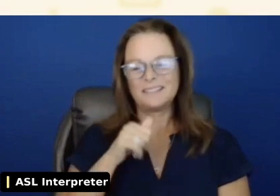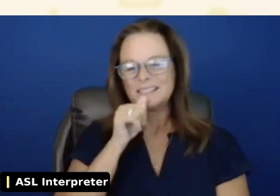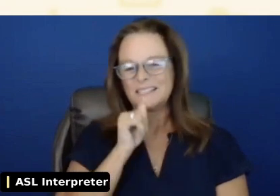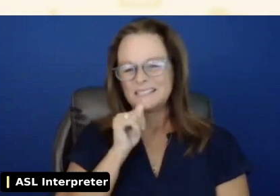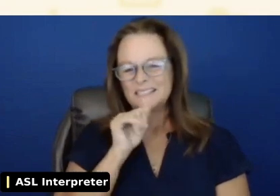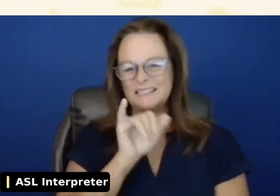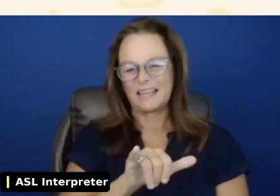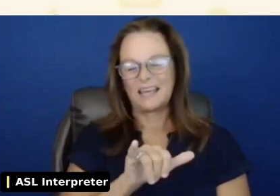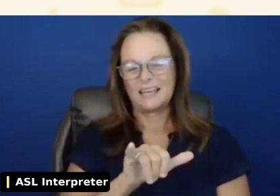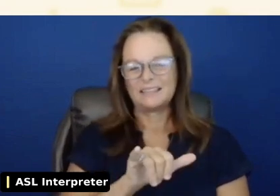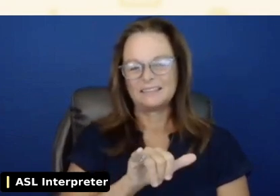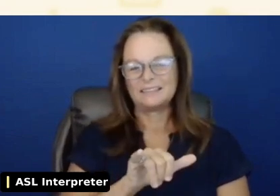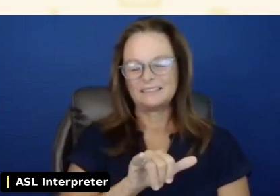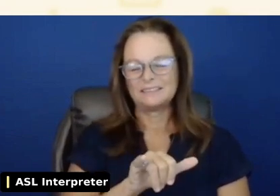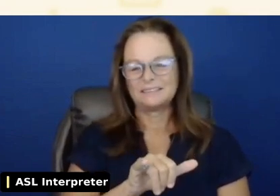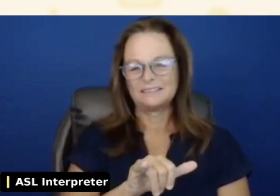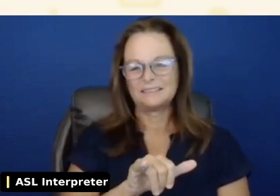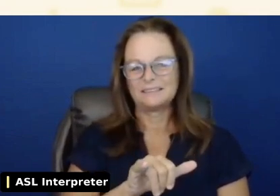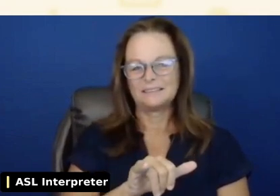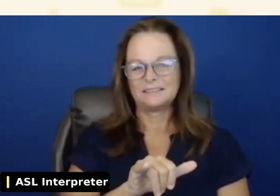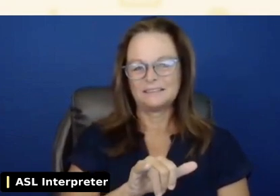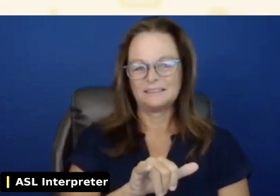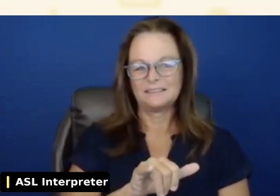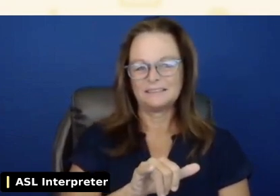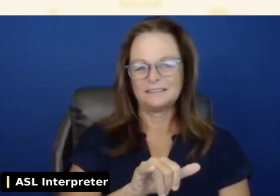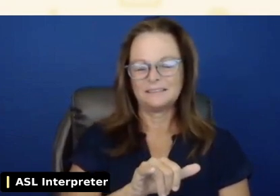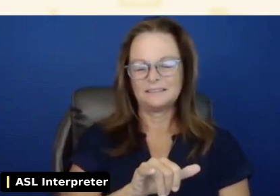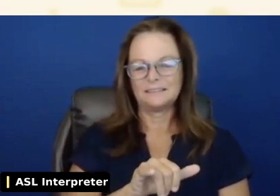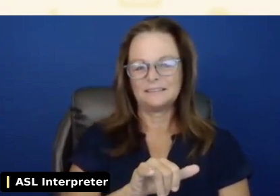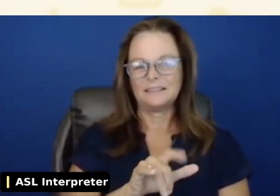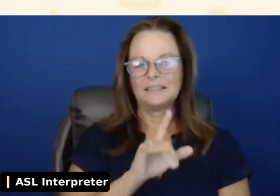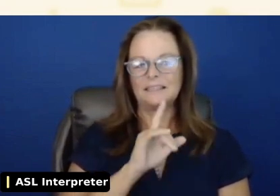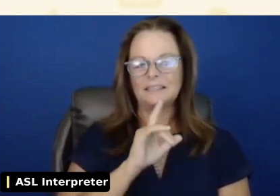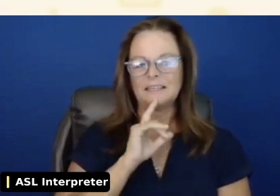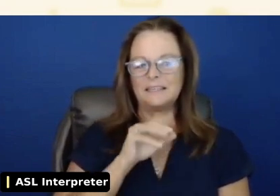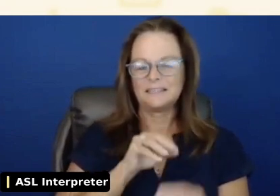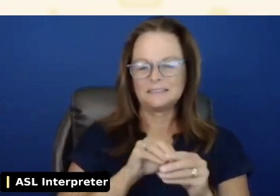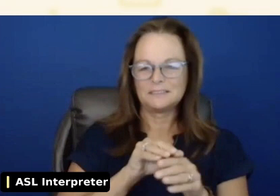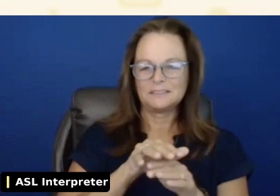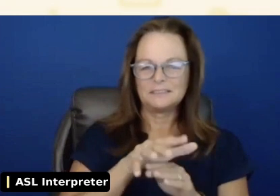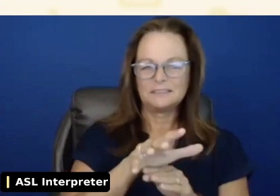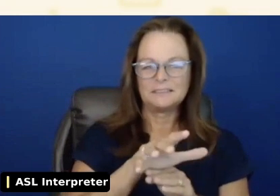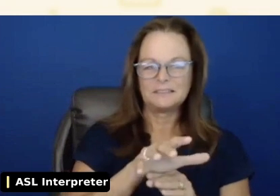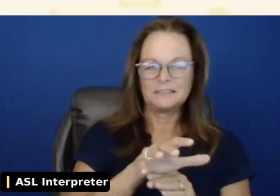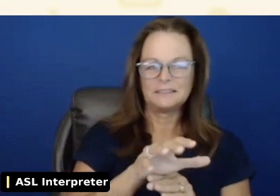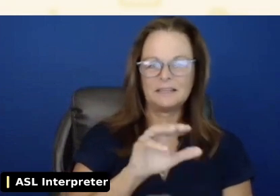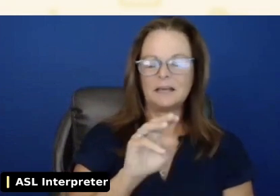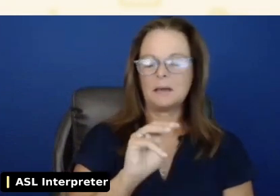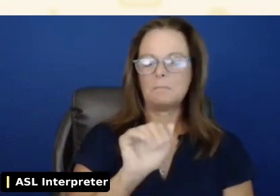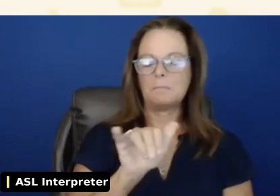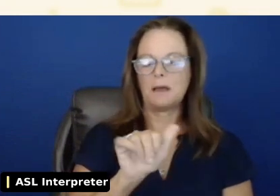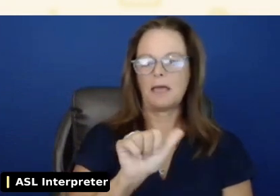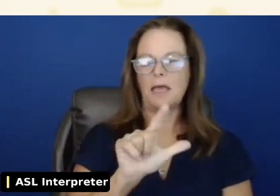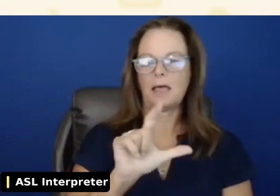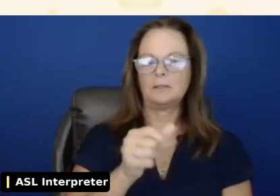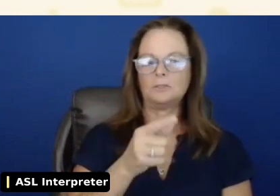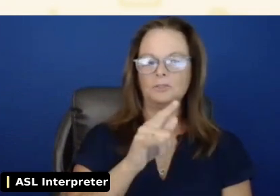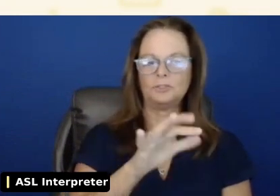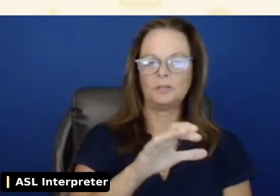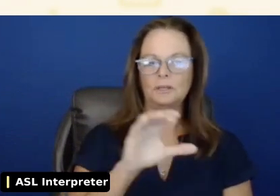And it's the abbreviation of myalgic encephalomyelitis,